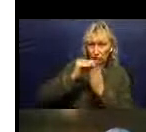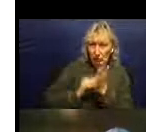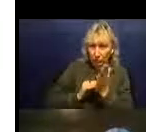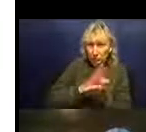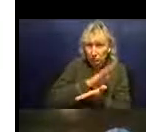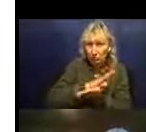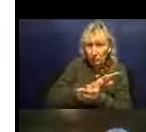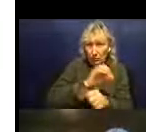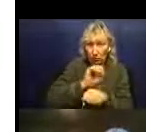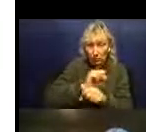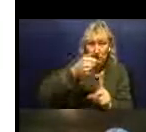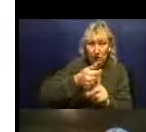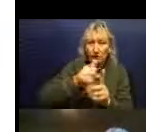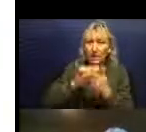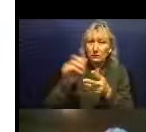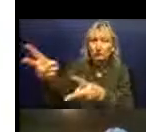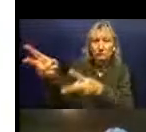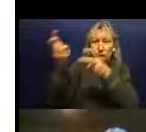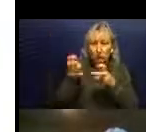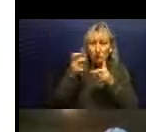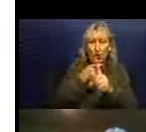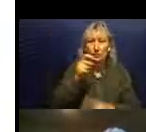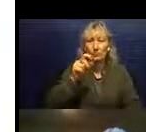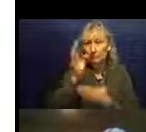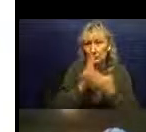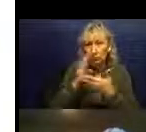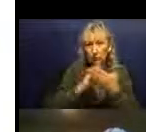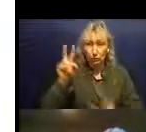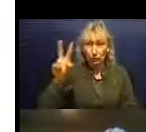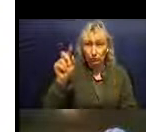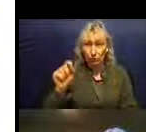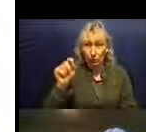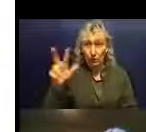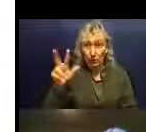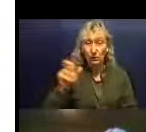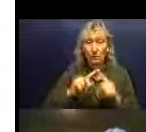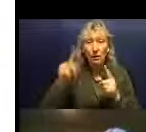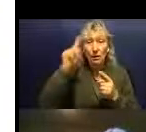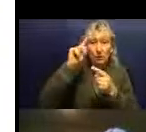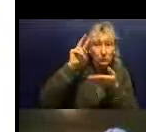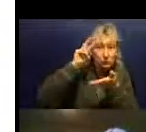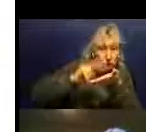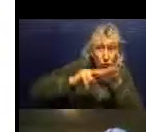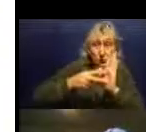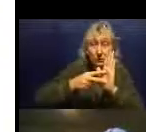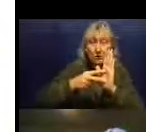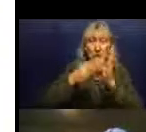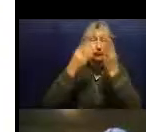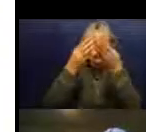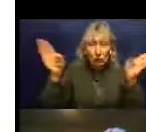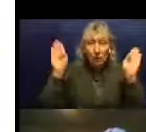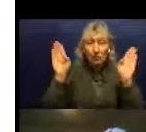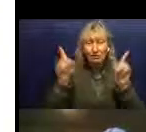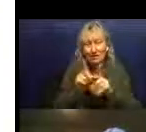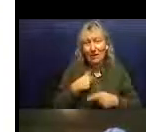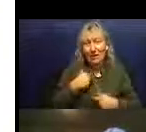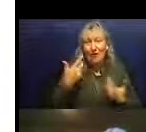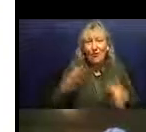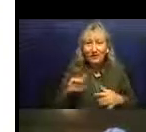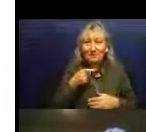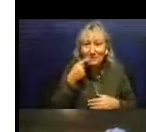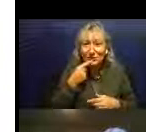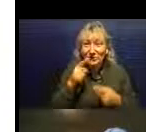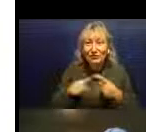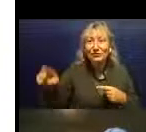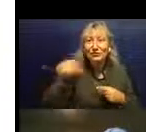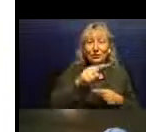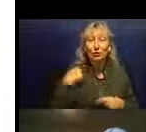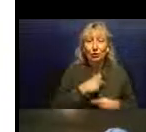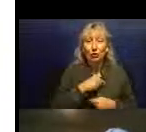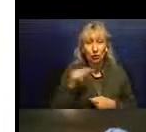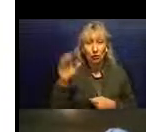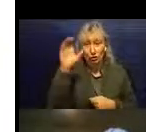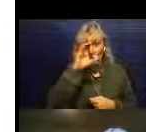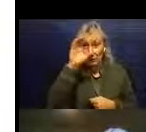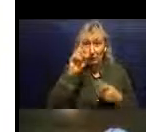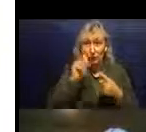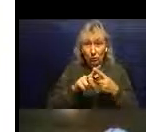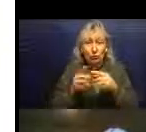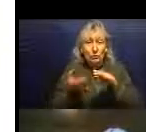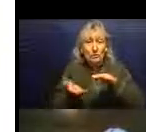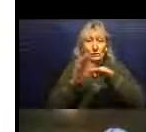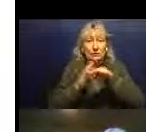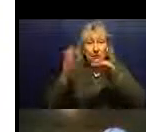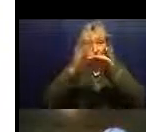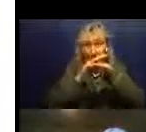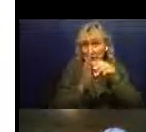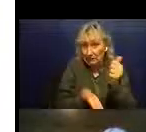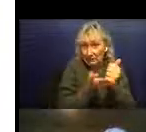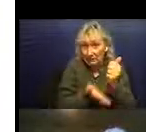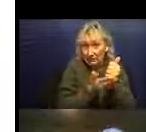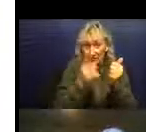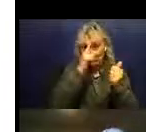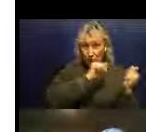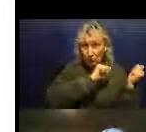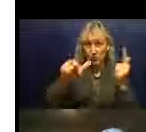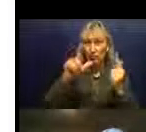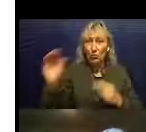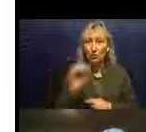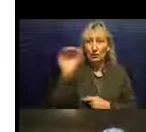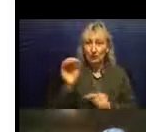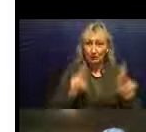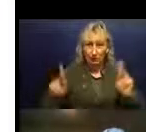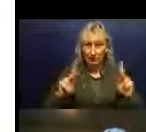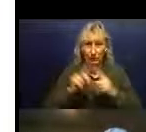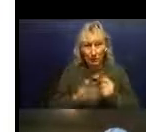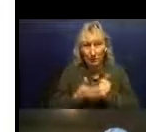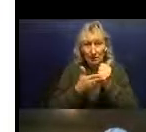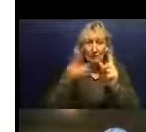Thank you Sharon, and we'll go to the next slide and we're gonna be just going through the application materials itself.